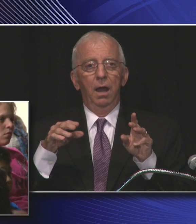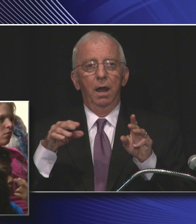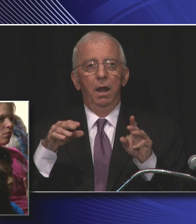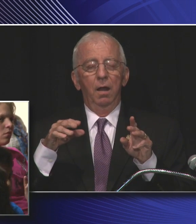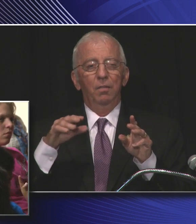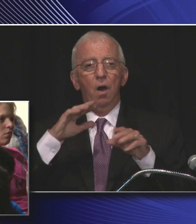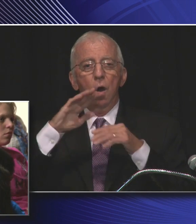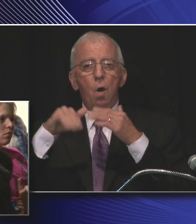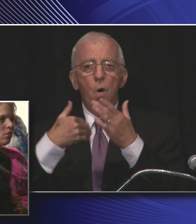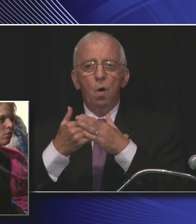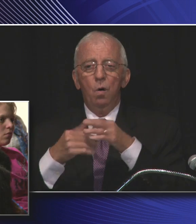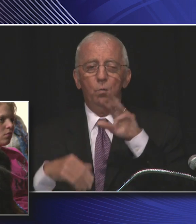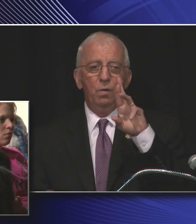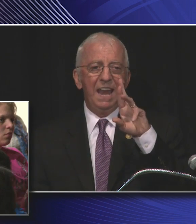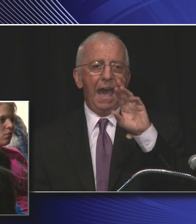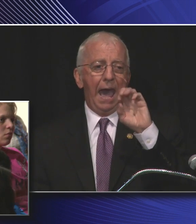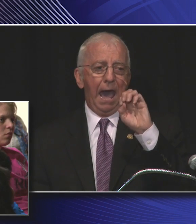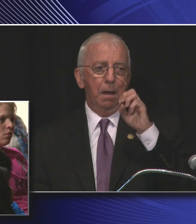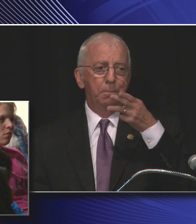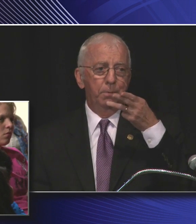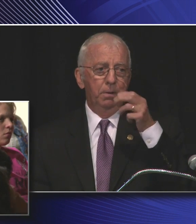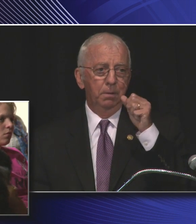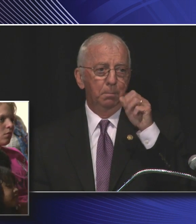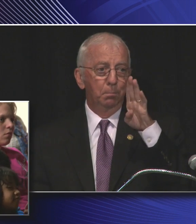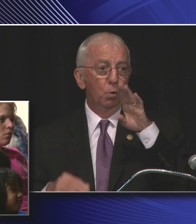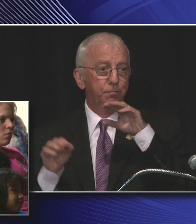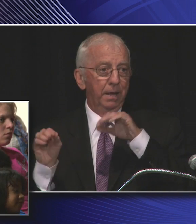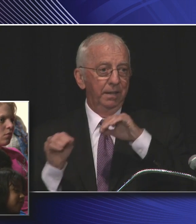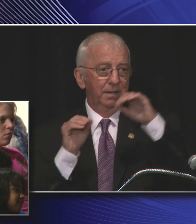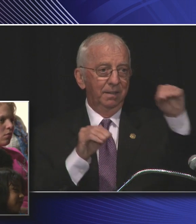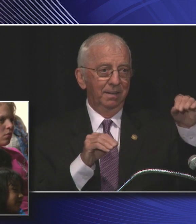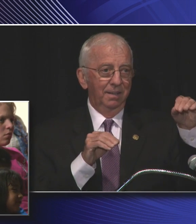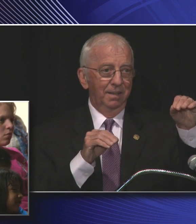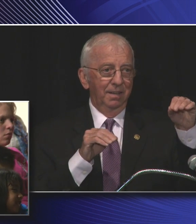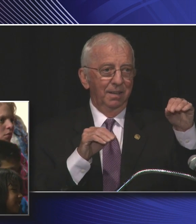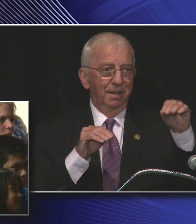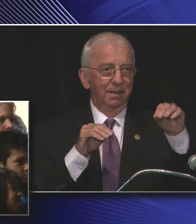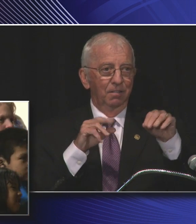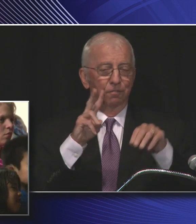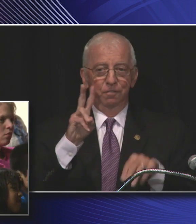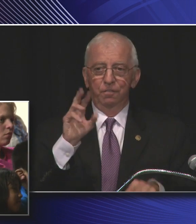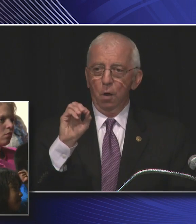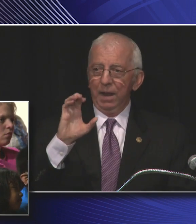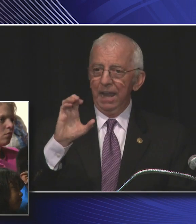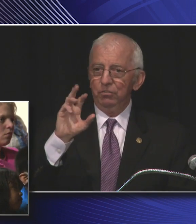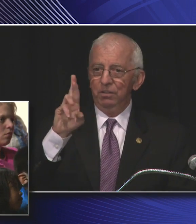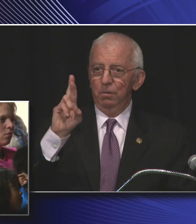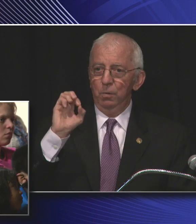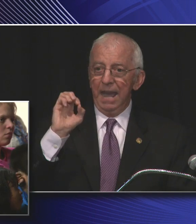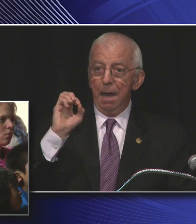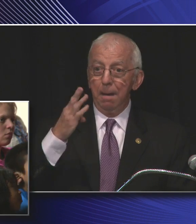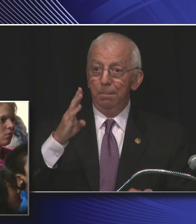The whole re-hab' movement, vocational re-hab',